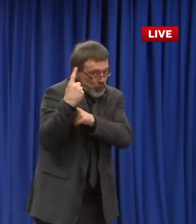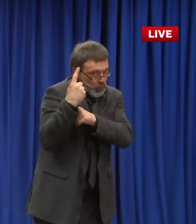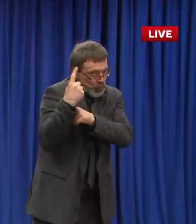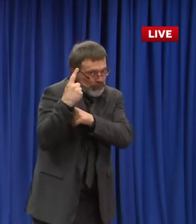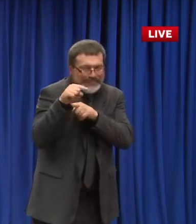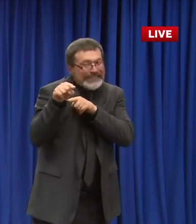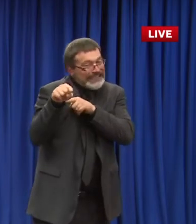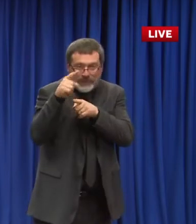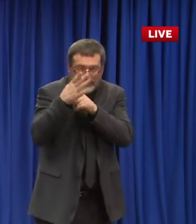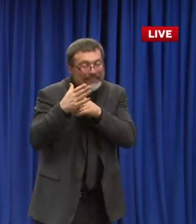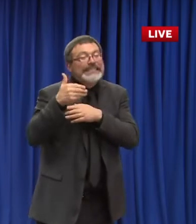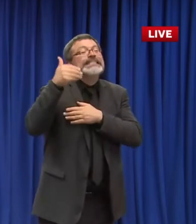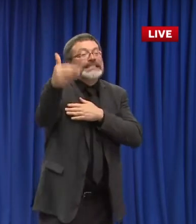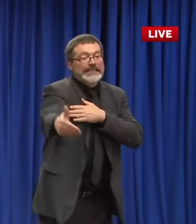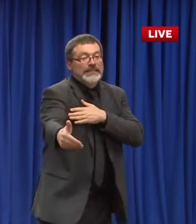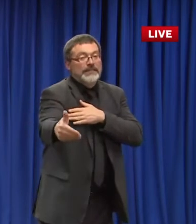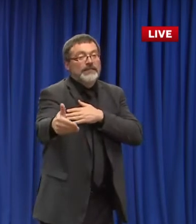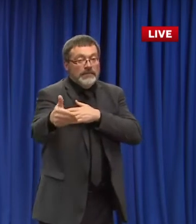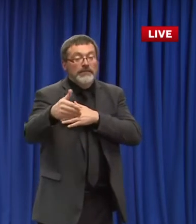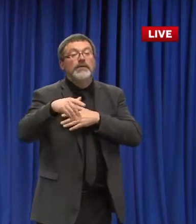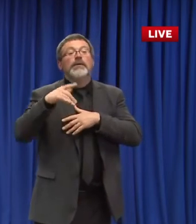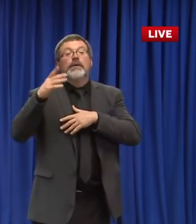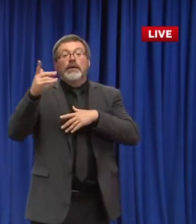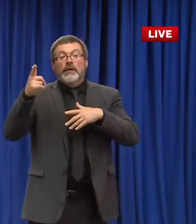THANKS. THE FOLKS AT PARKS AND DOT4 FOR HELPING MAKE THAT HAPPEN.